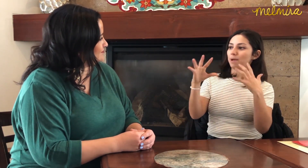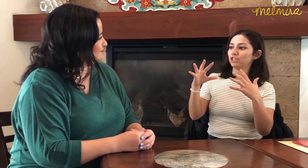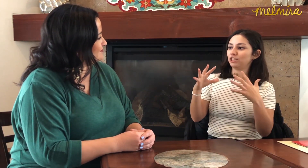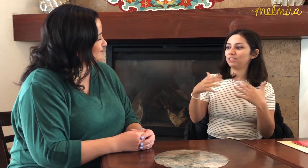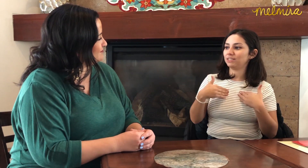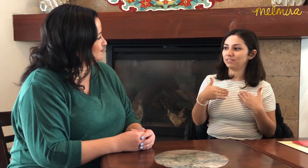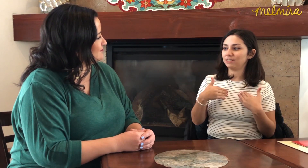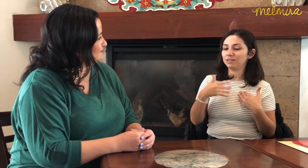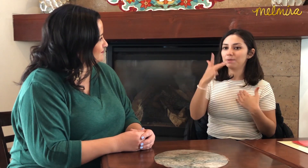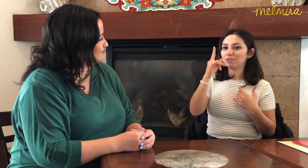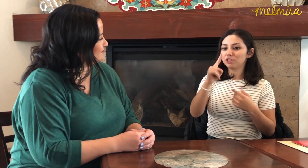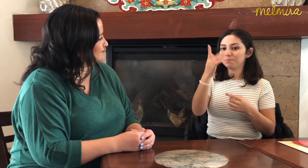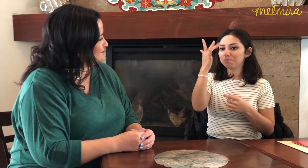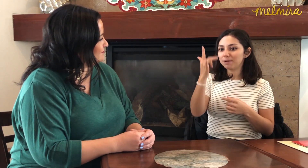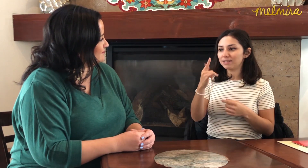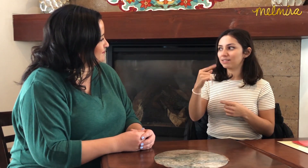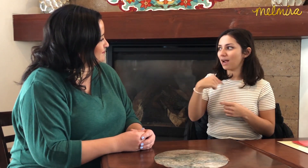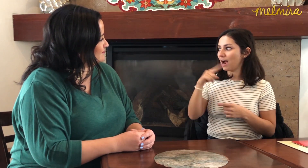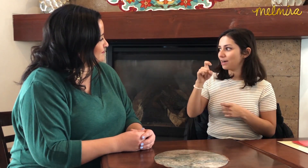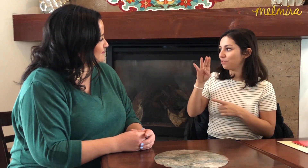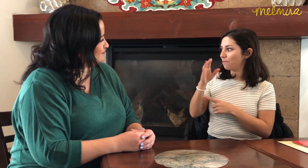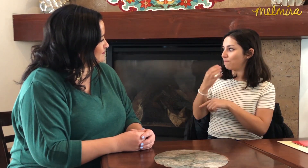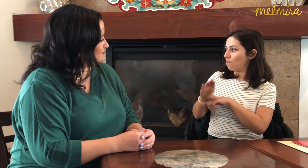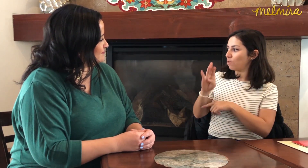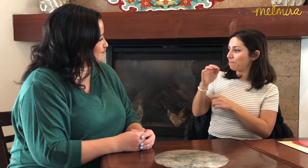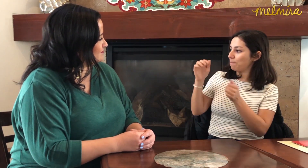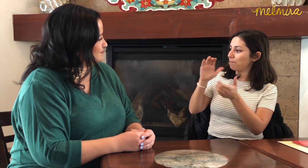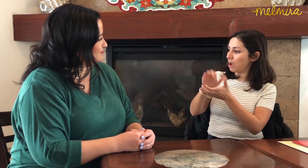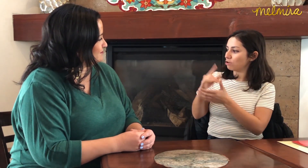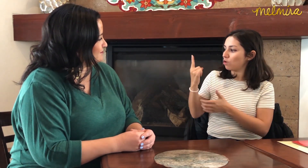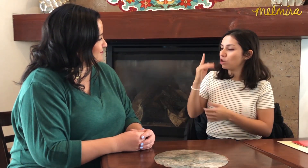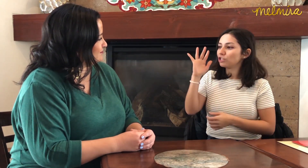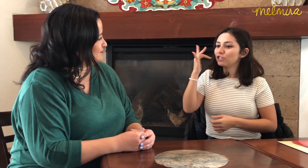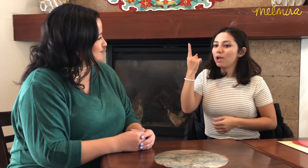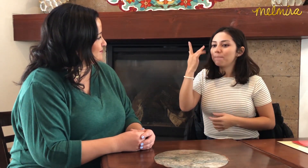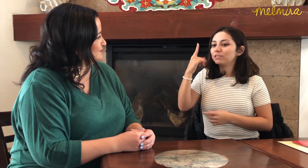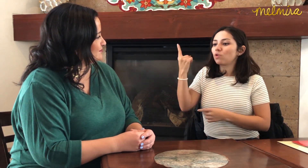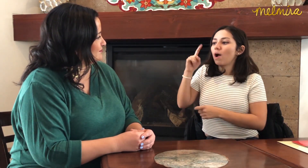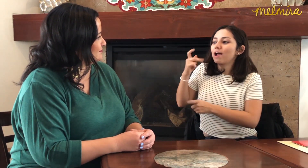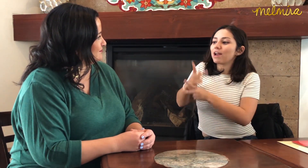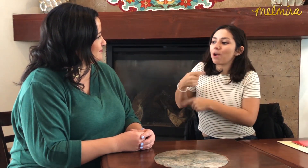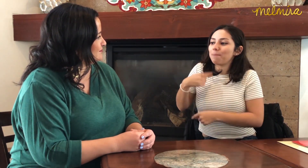I thought, "Whoa, I can't imagine this just because if I need to be forced to marry so I would be